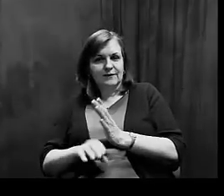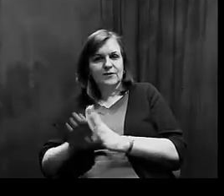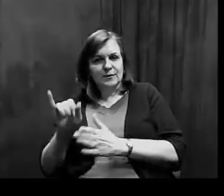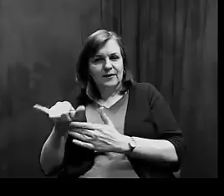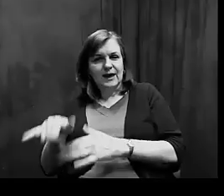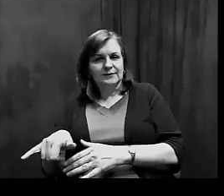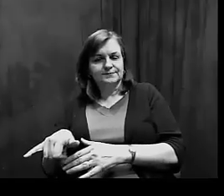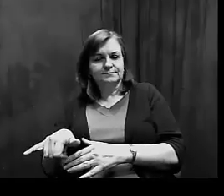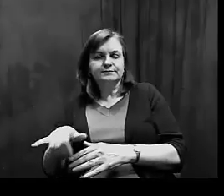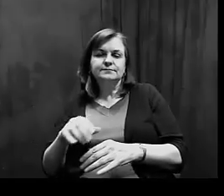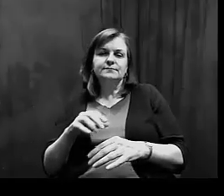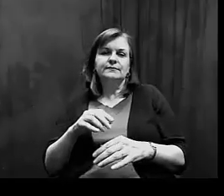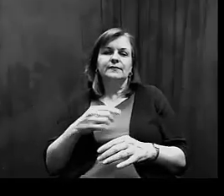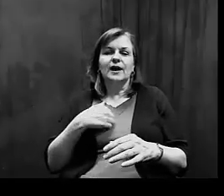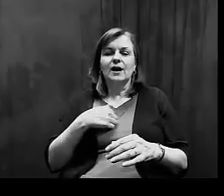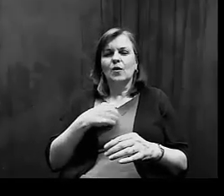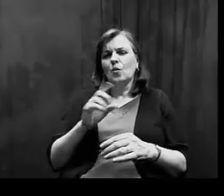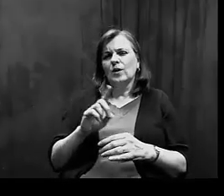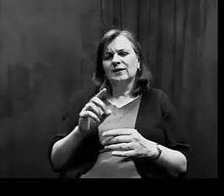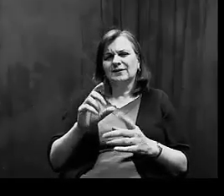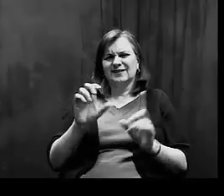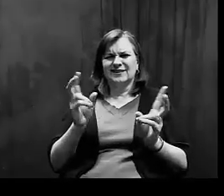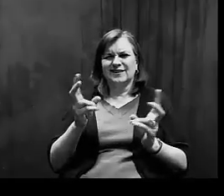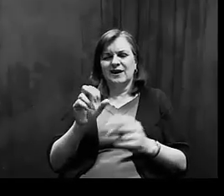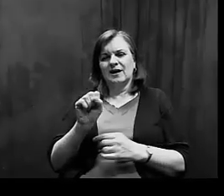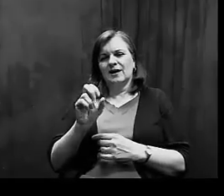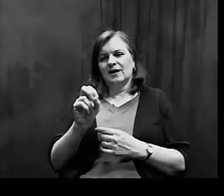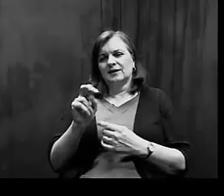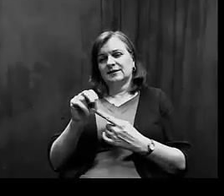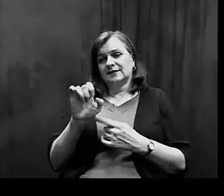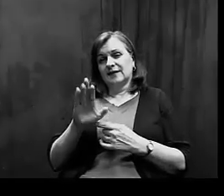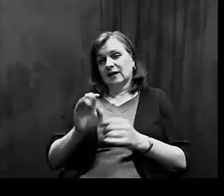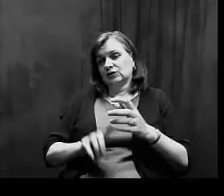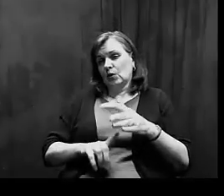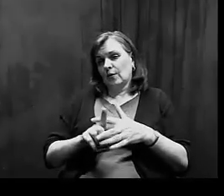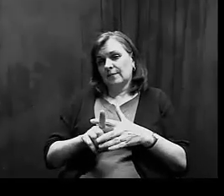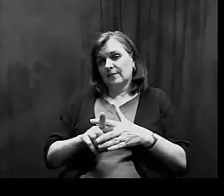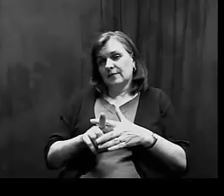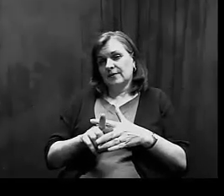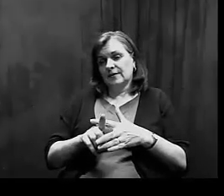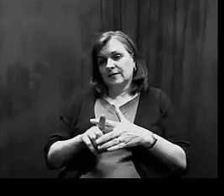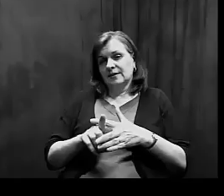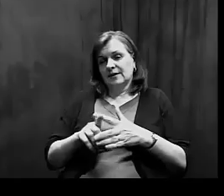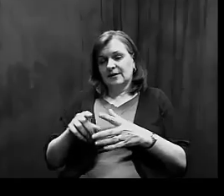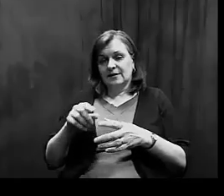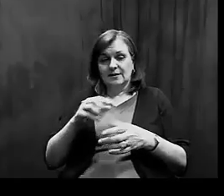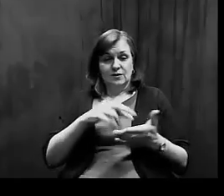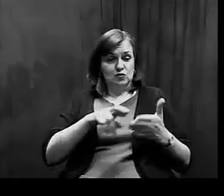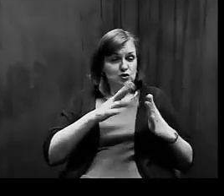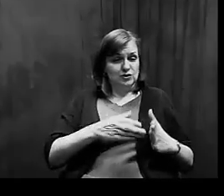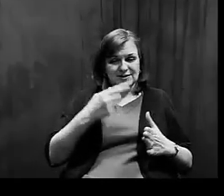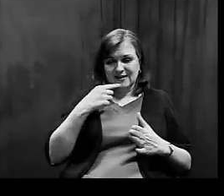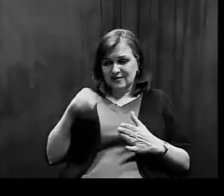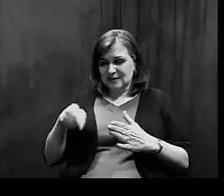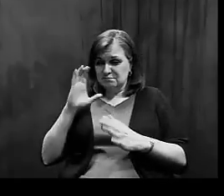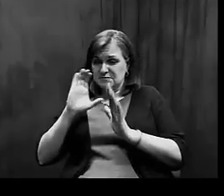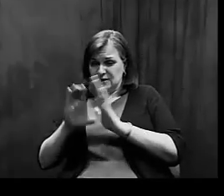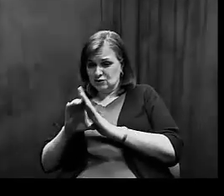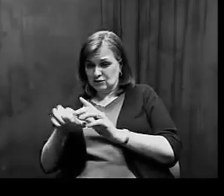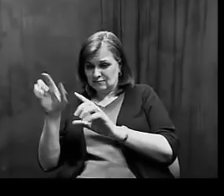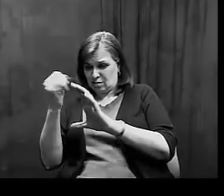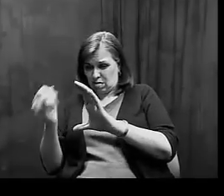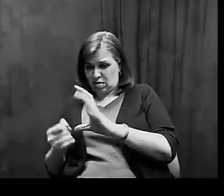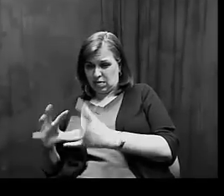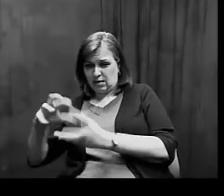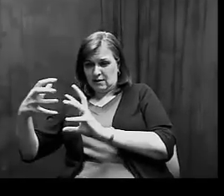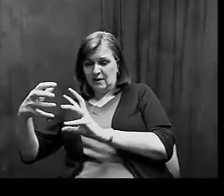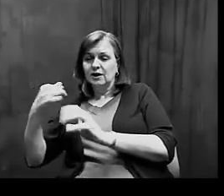and I will show you that in just a second where does the sonic come in -- they decided that this looks a whole like lot like sonic hedgehog